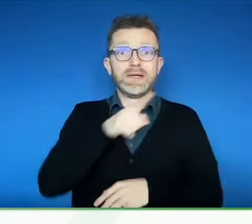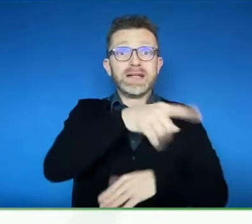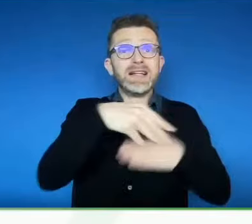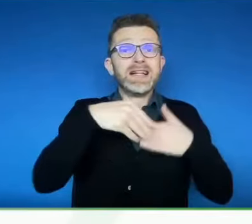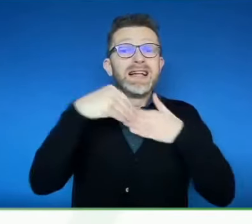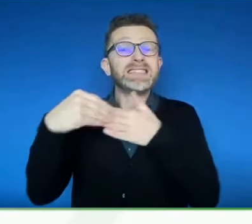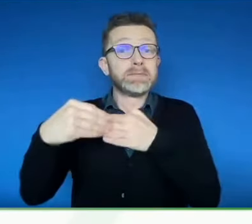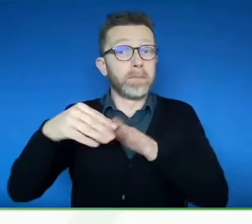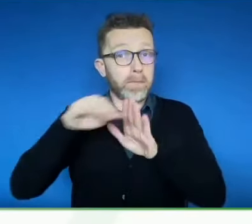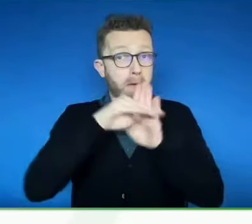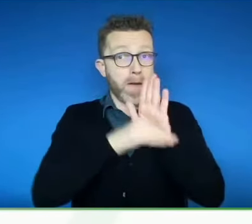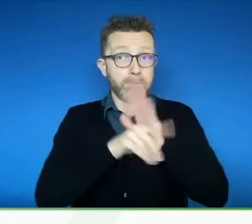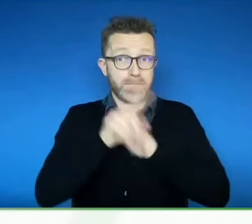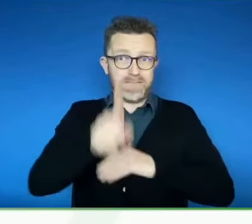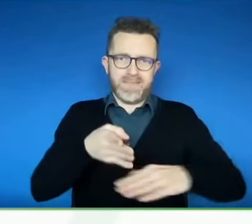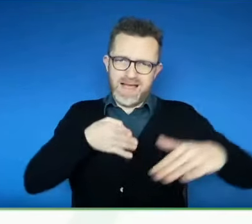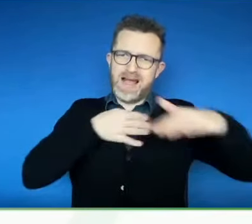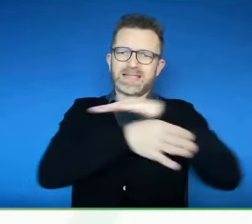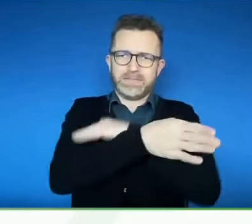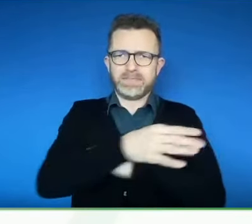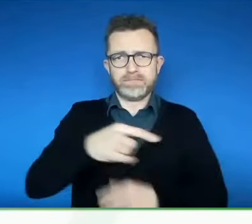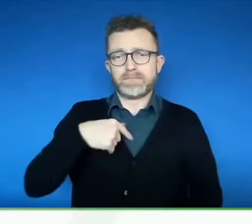a young woman with brown glass – rough brown glasses and purchase,